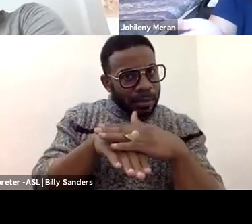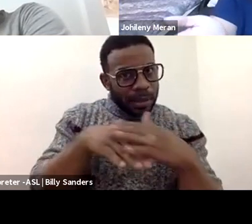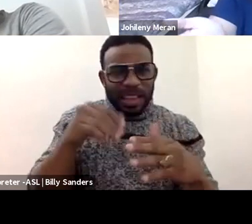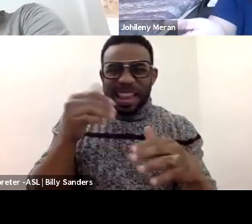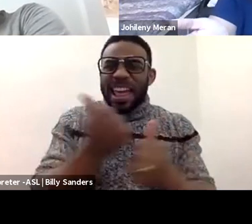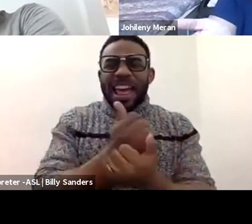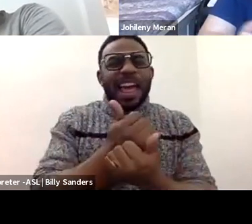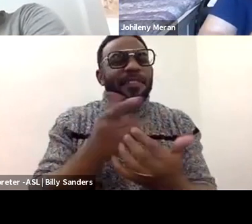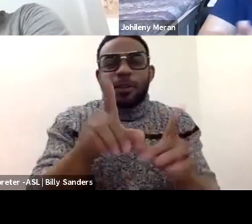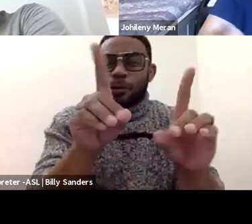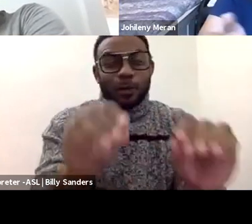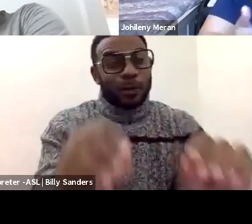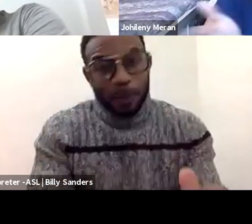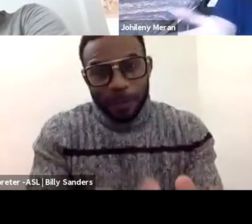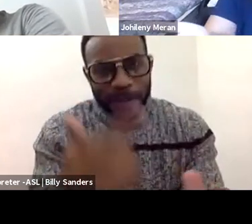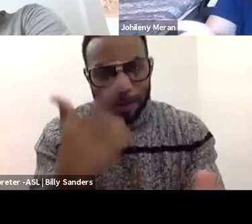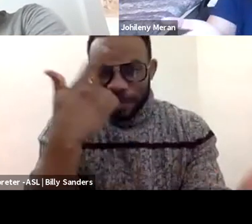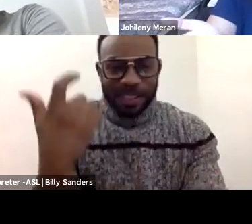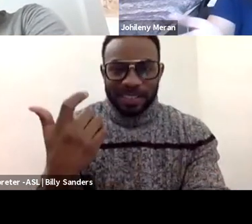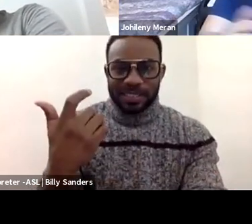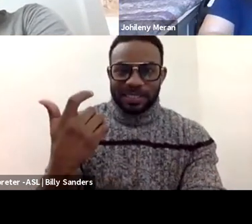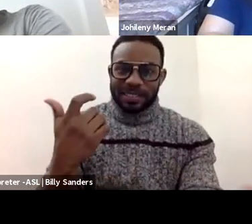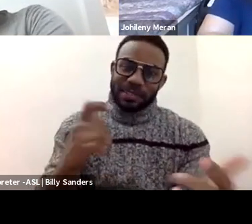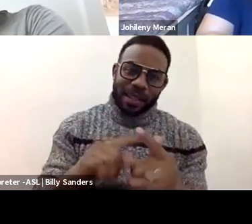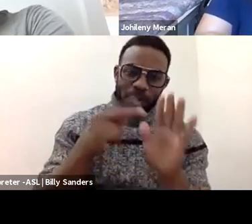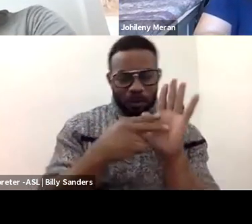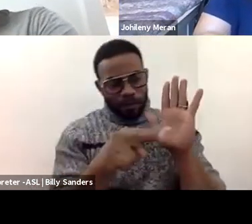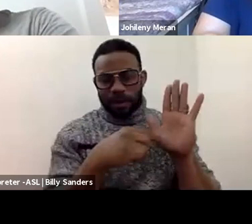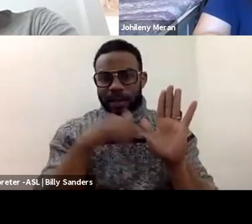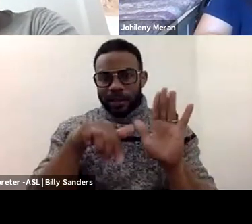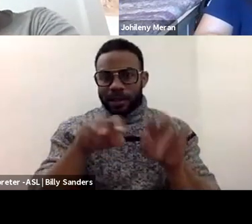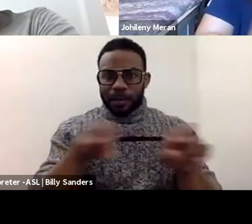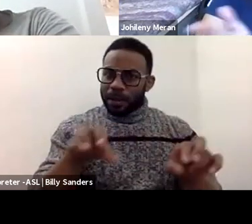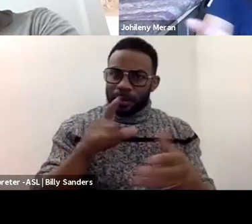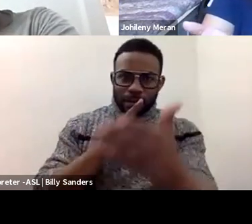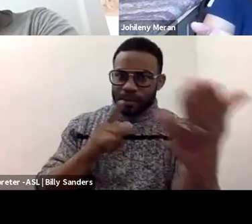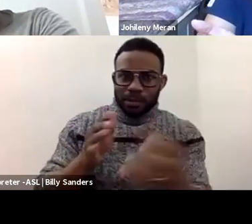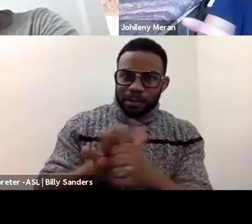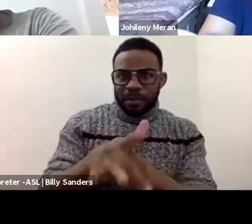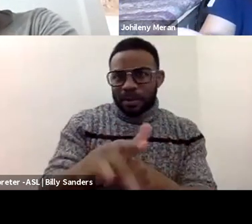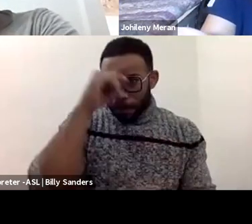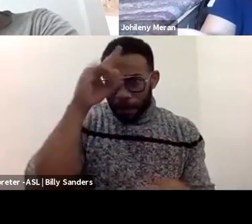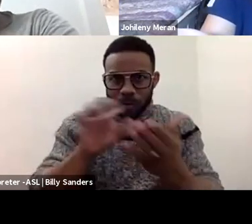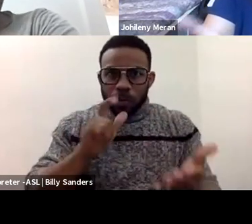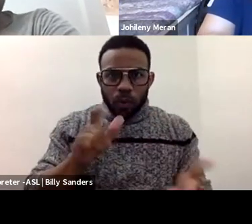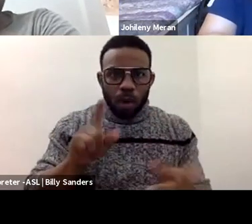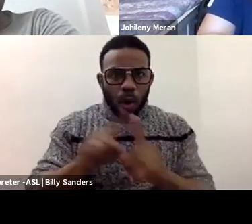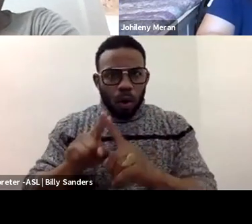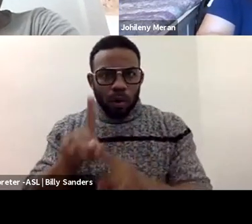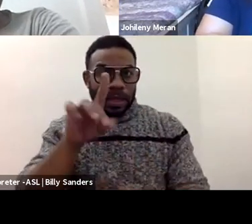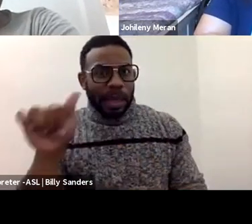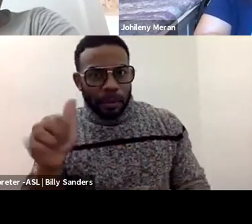that you do because as reflected in this, Panel there are plenty of Black students were also disabled.